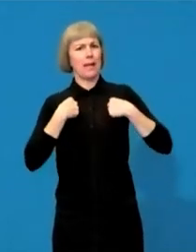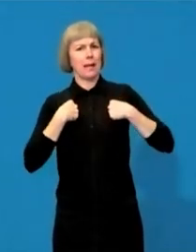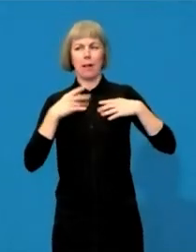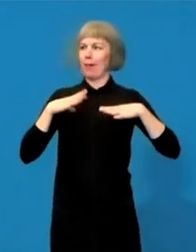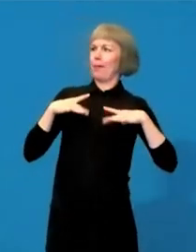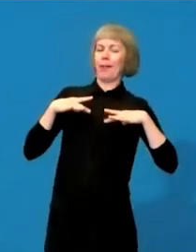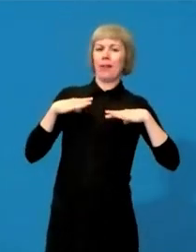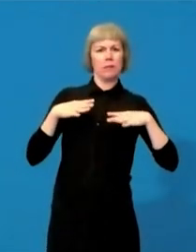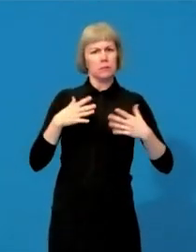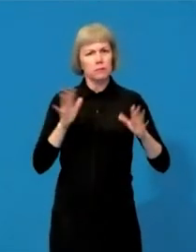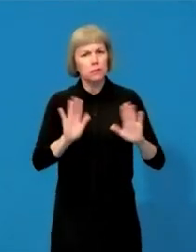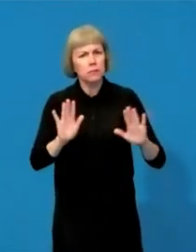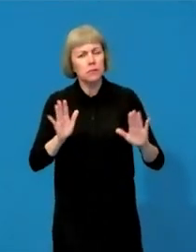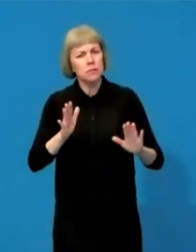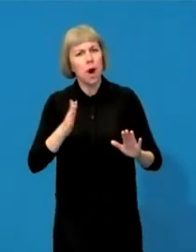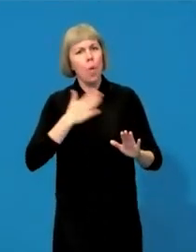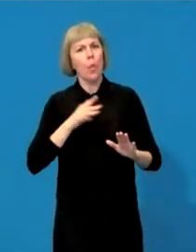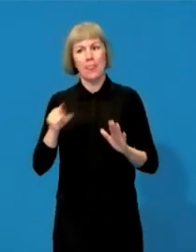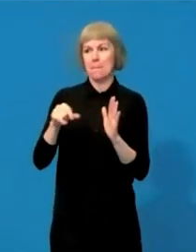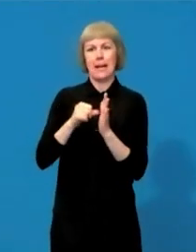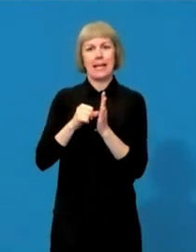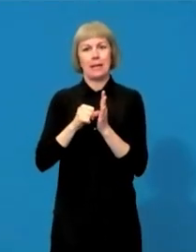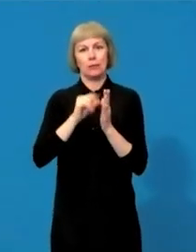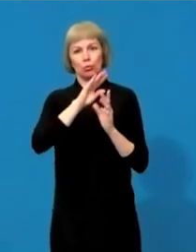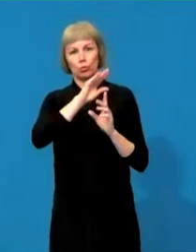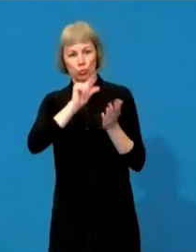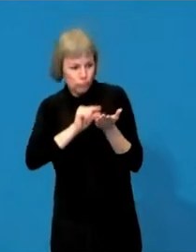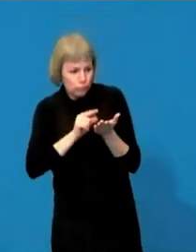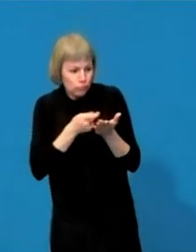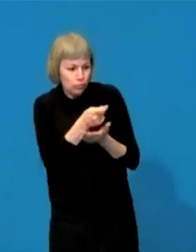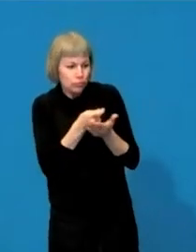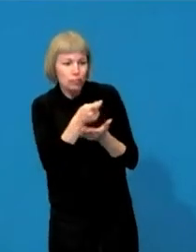could have used that to, you know, have another therapy session.